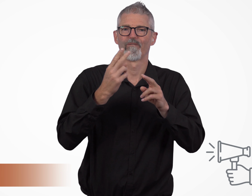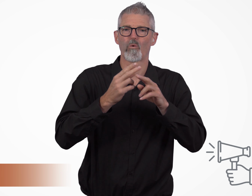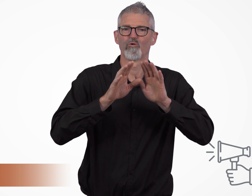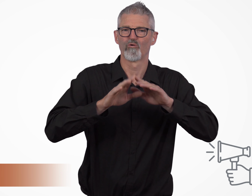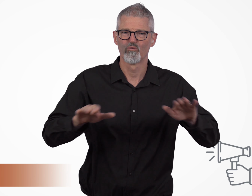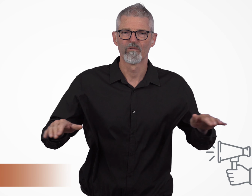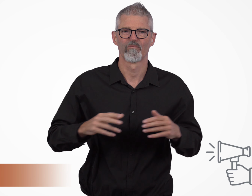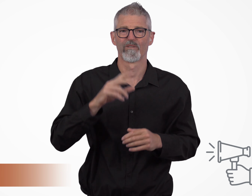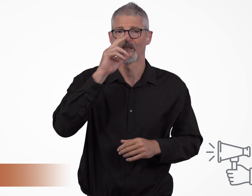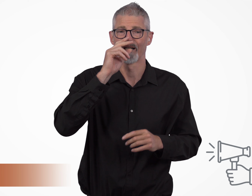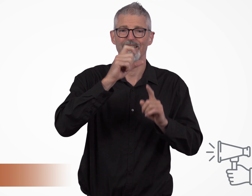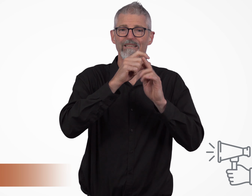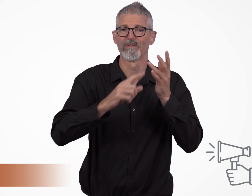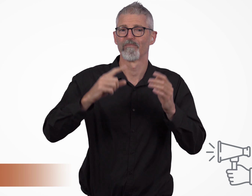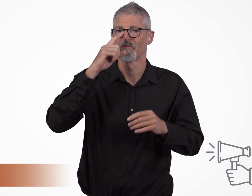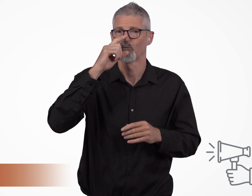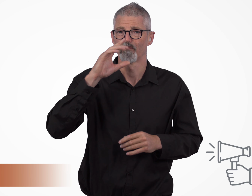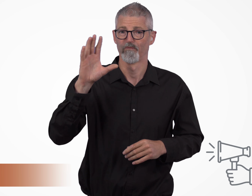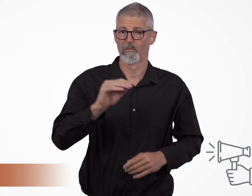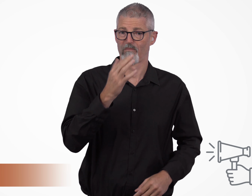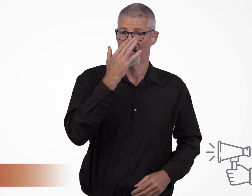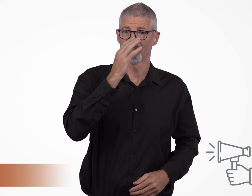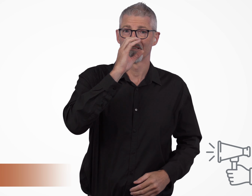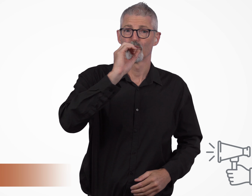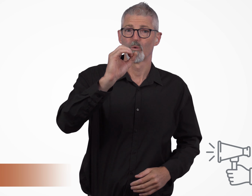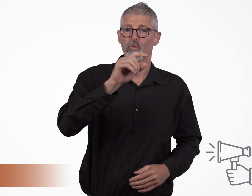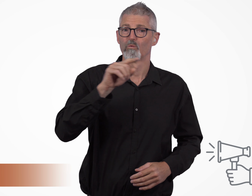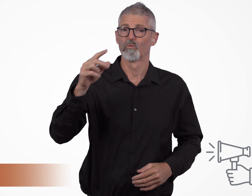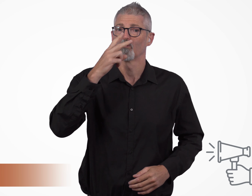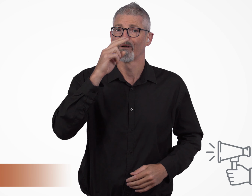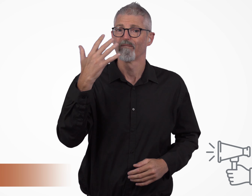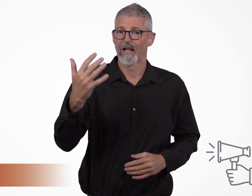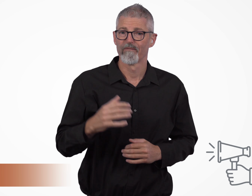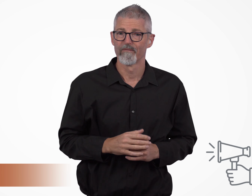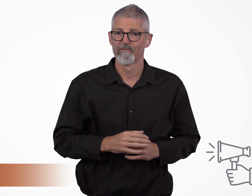organisation for children and young people with disability aged 0 to 25 years.